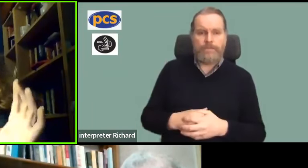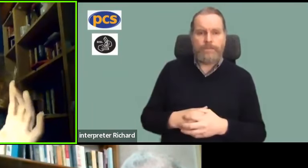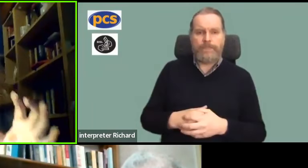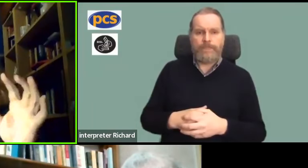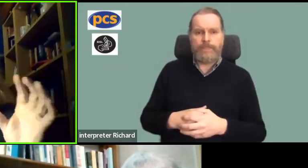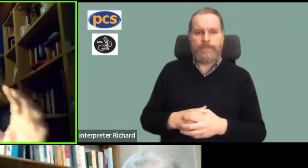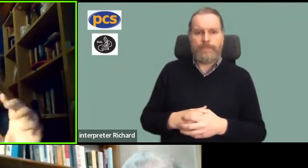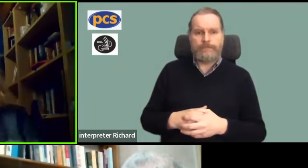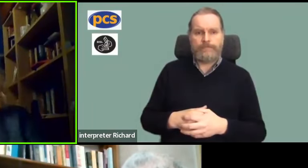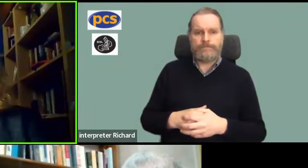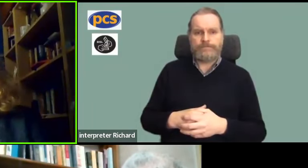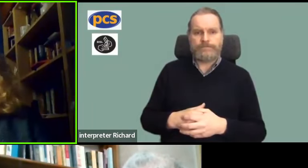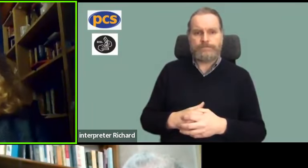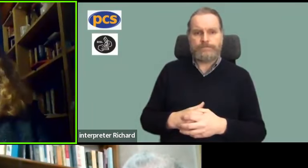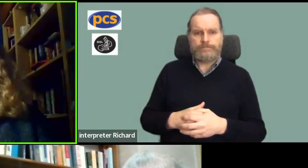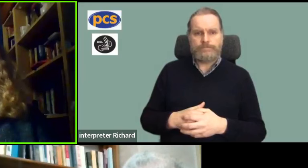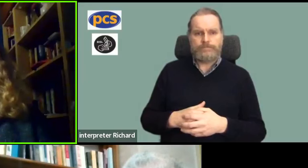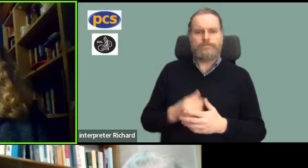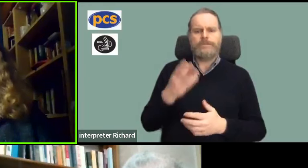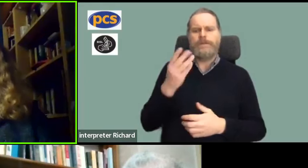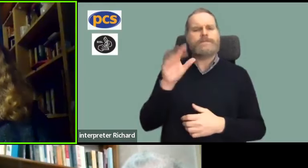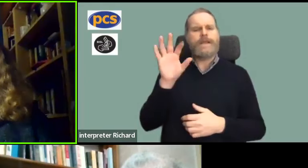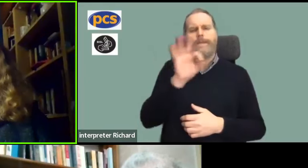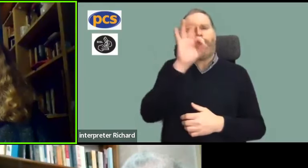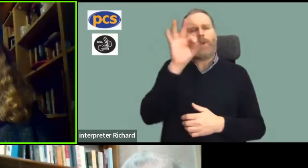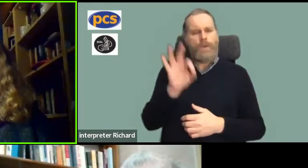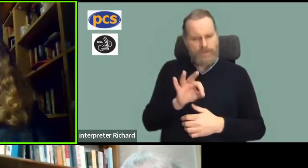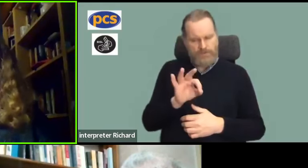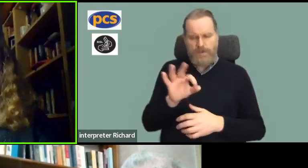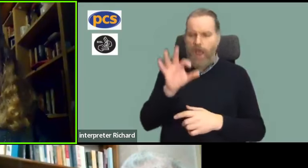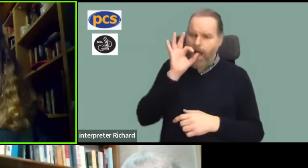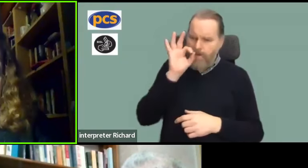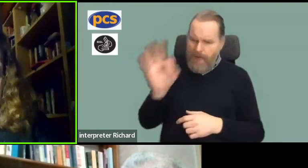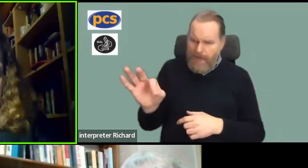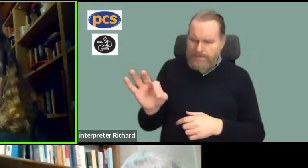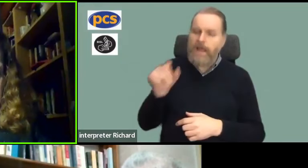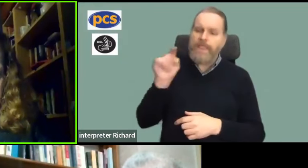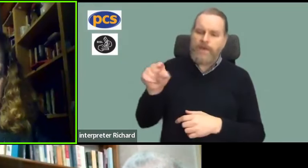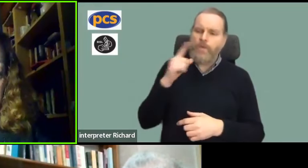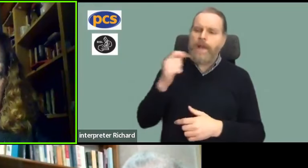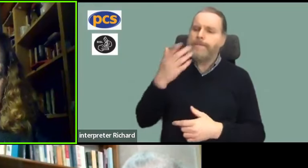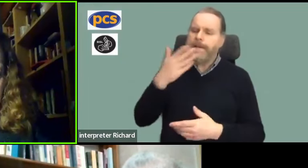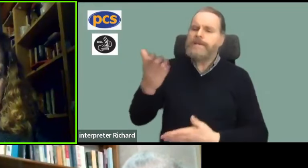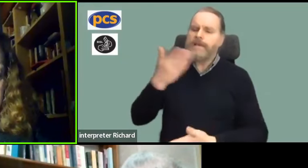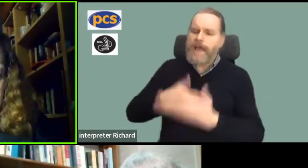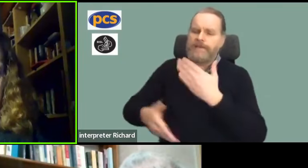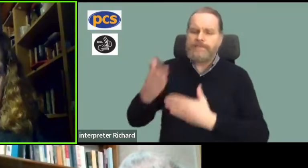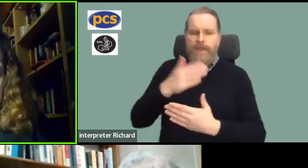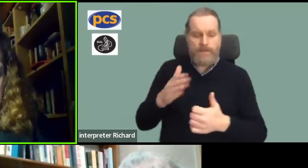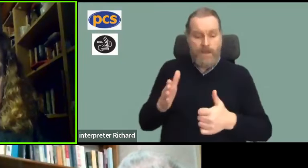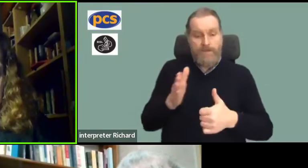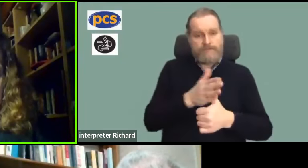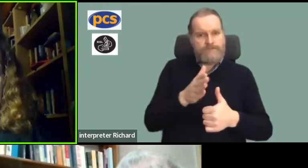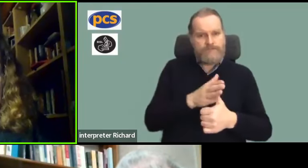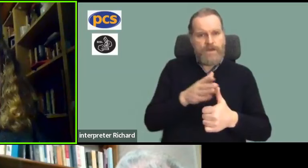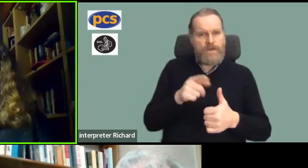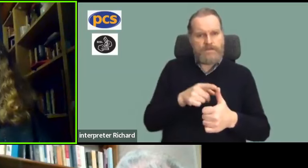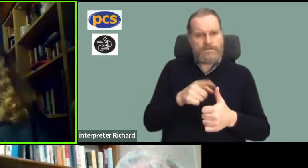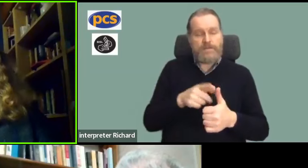Mark, it might be Mark, it might be helpful if we mark, it might be helpful if we take some of these individually because I think they'll probably require a require a bit of the detailed require a bit of detailed answer